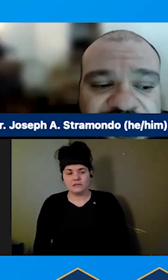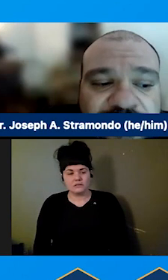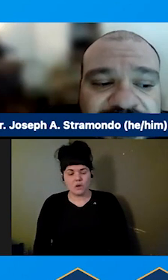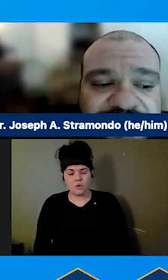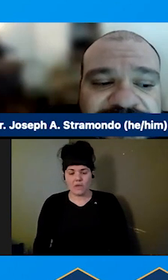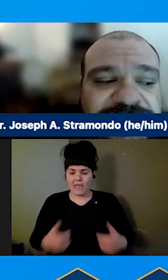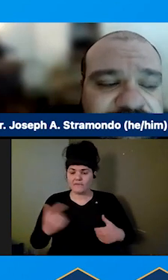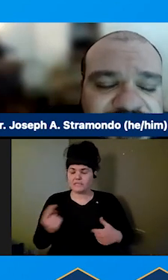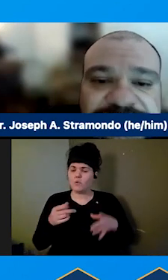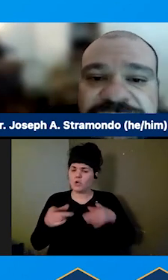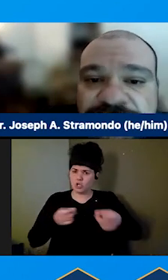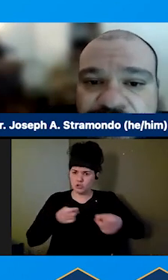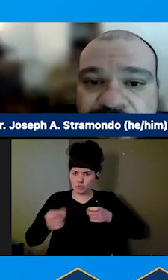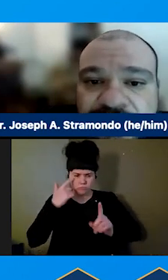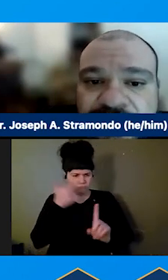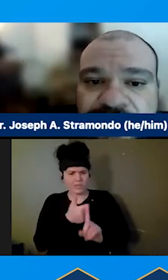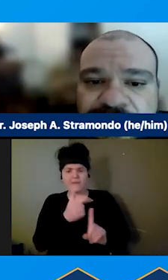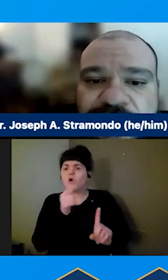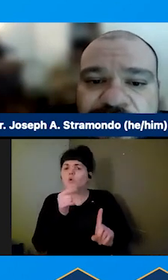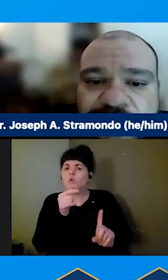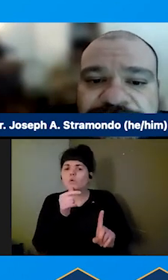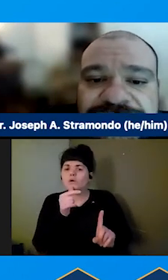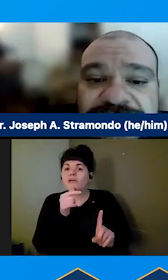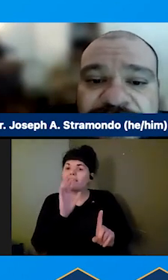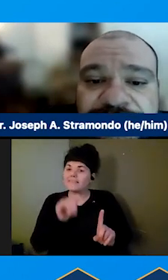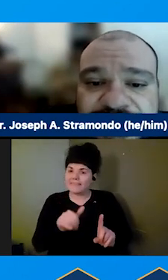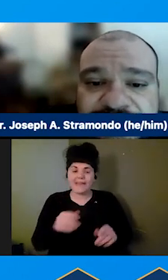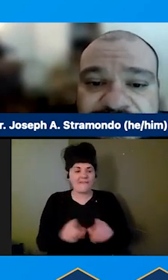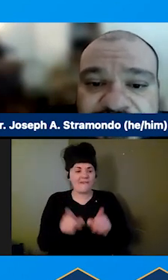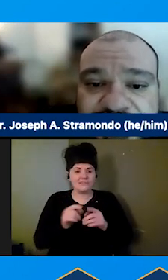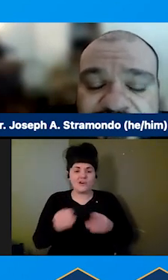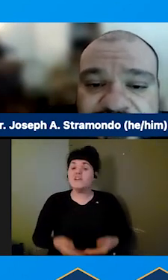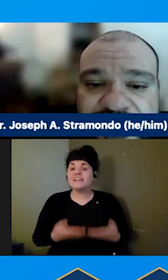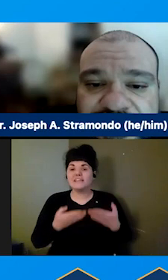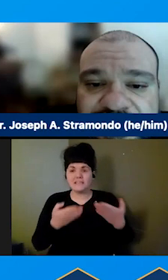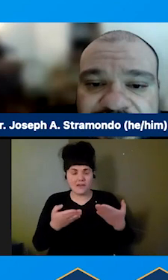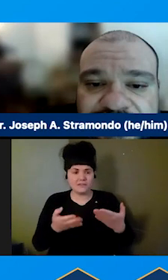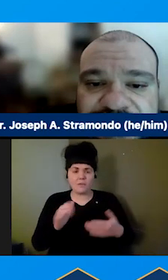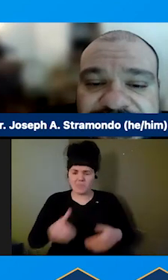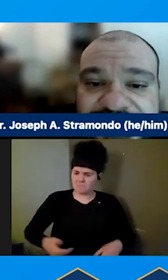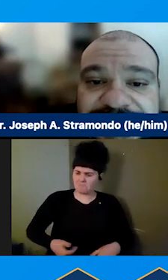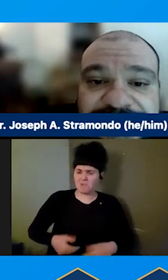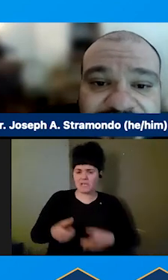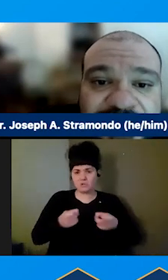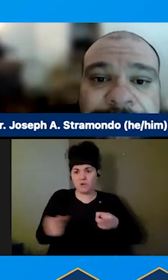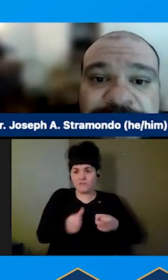who also gives them implicit control over these other features of care because they